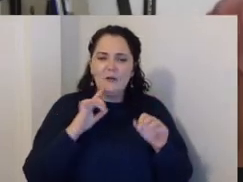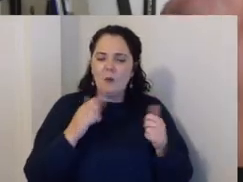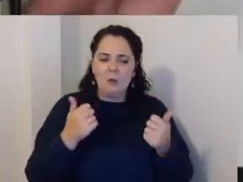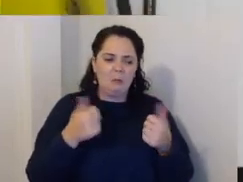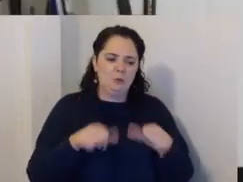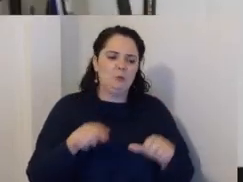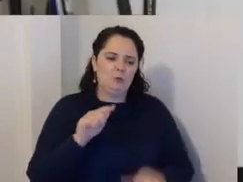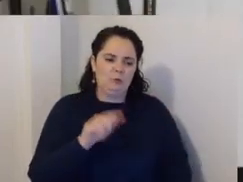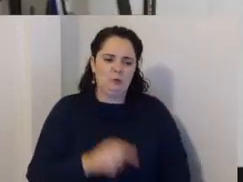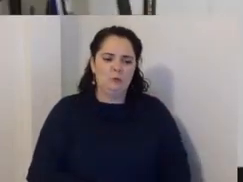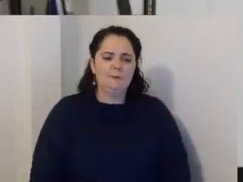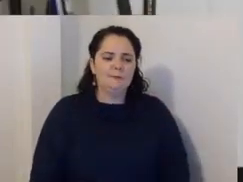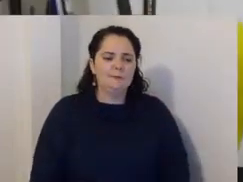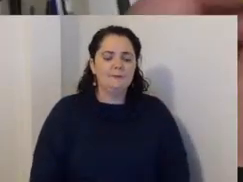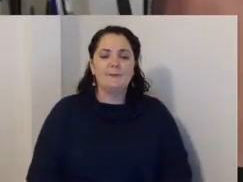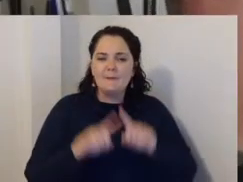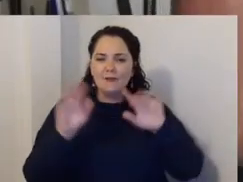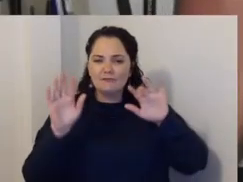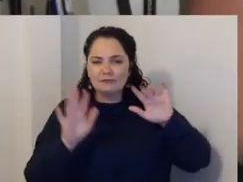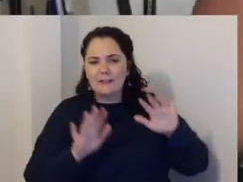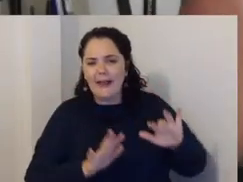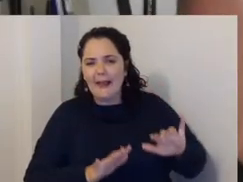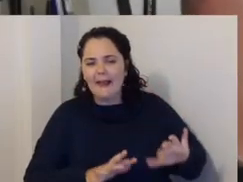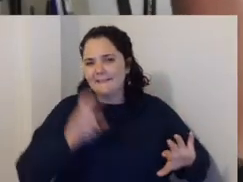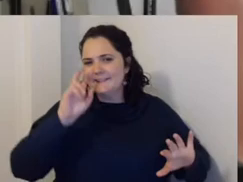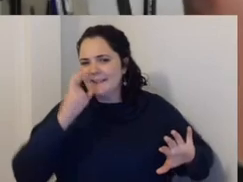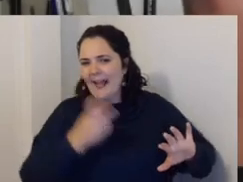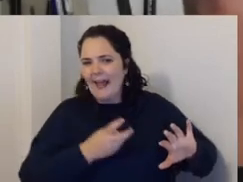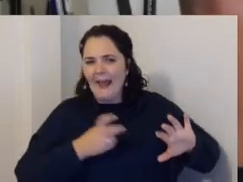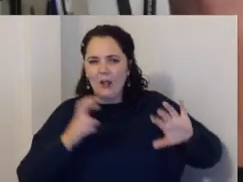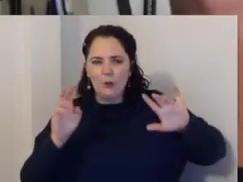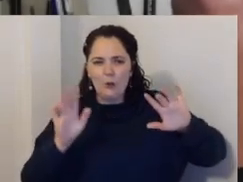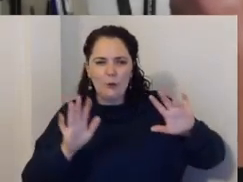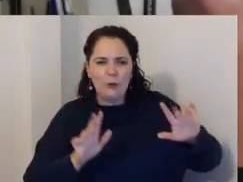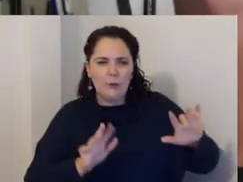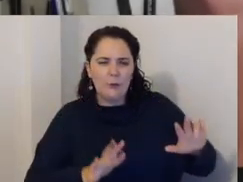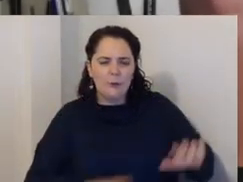alright just like that so again I'm raining down darkness on my sheet of paper just like that